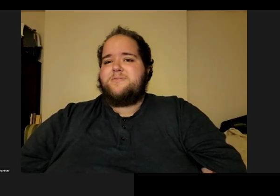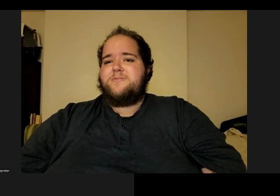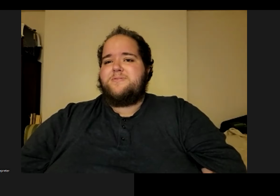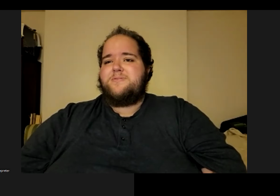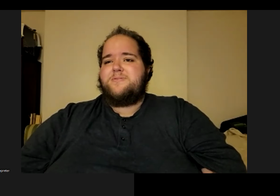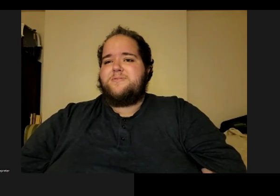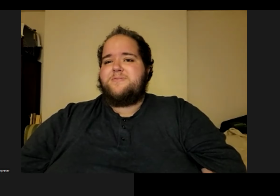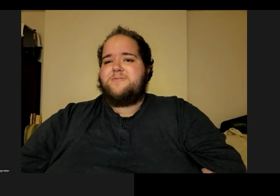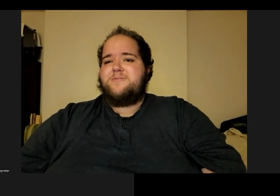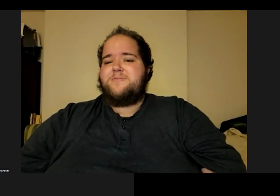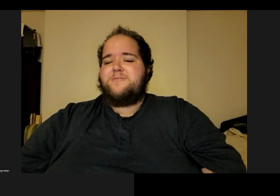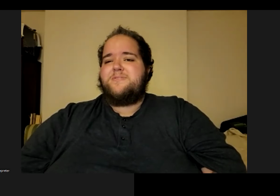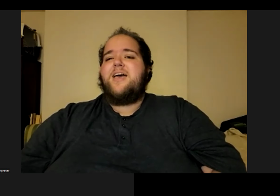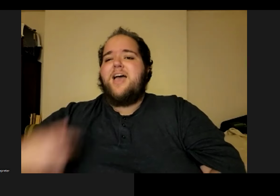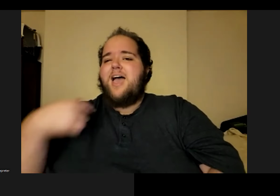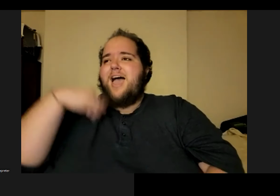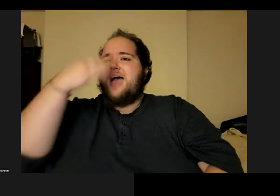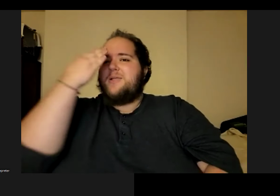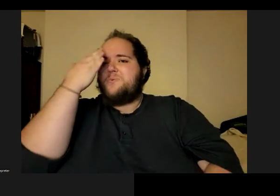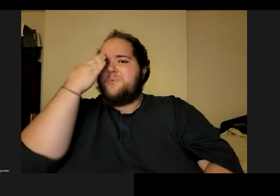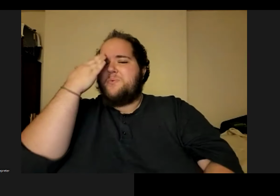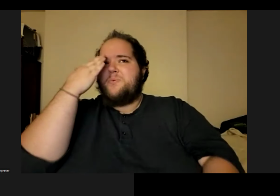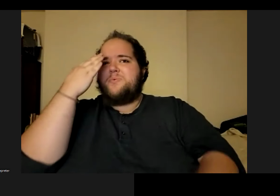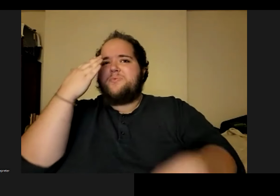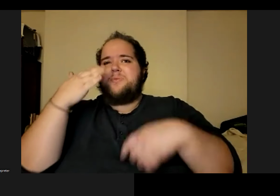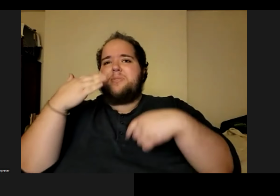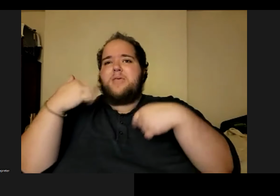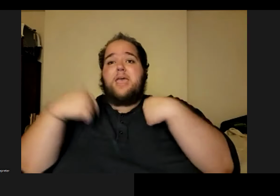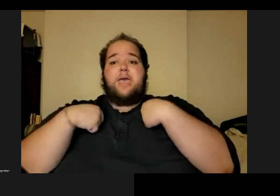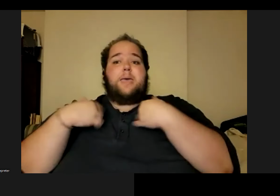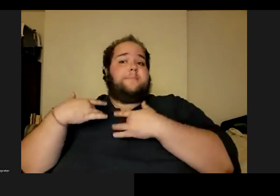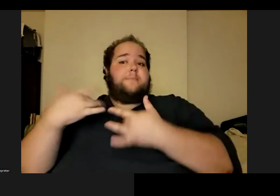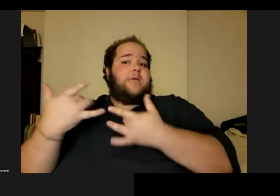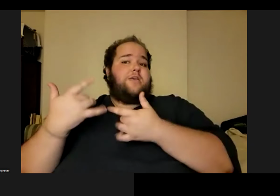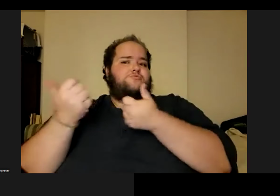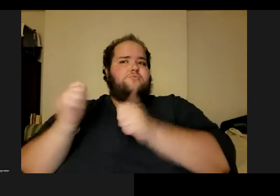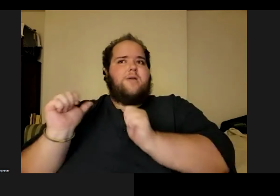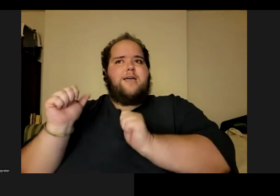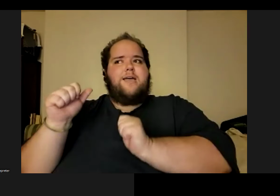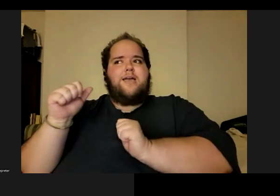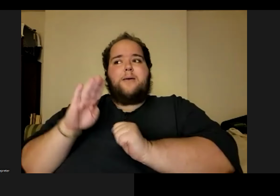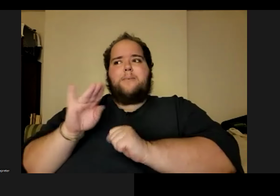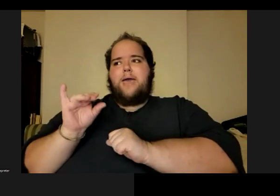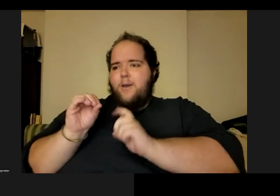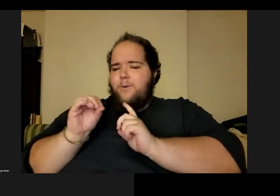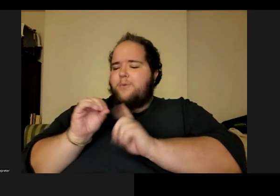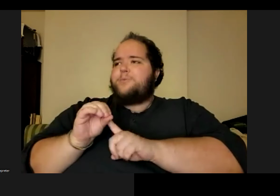I know a lot of what I try to do with ArtBio is I still try to think about kind of like